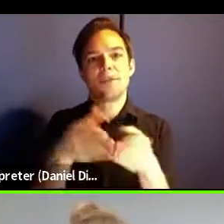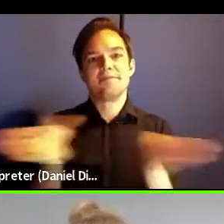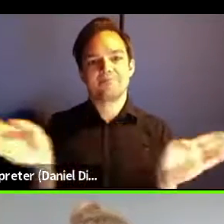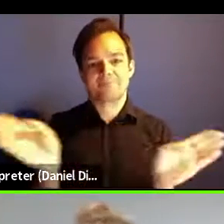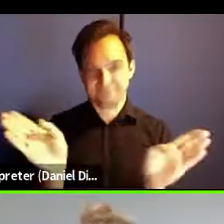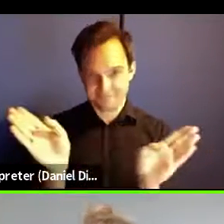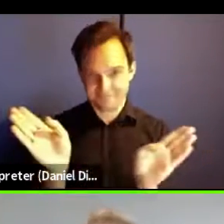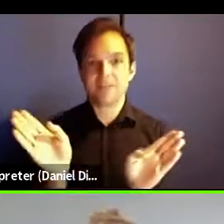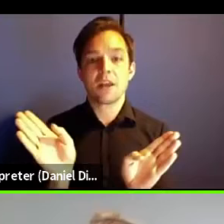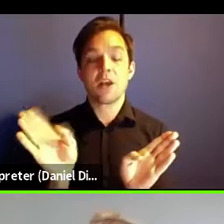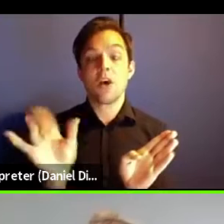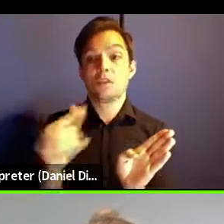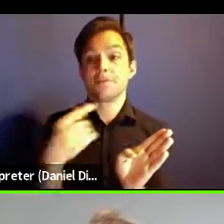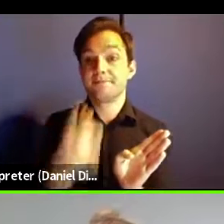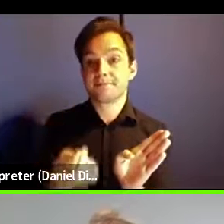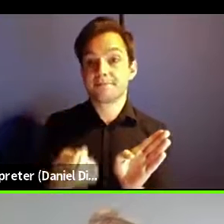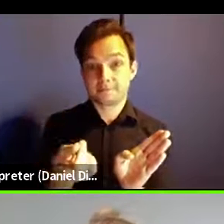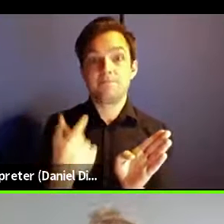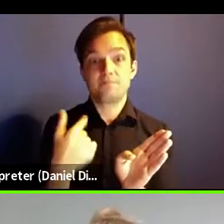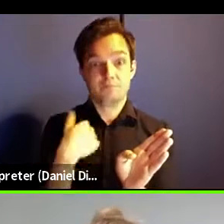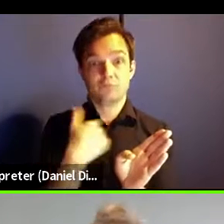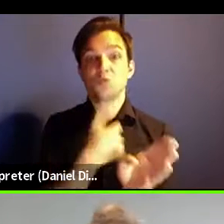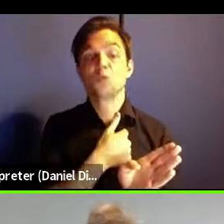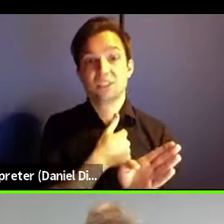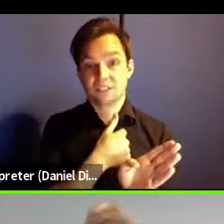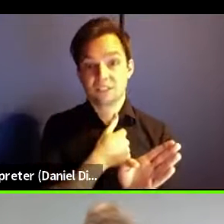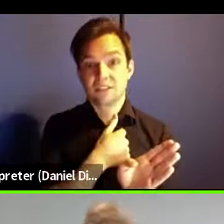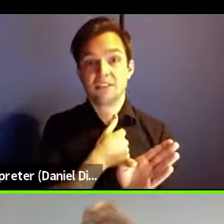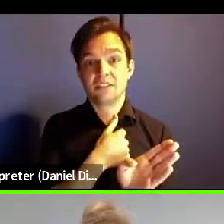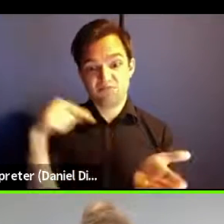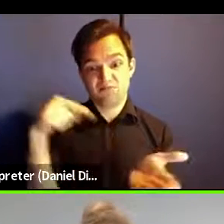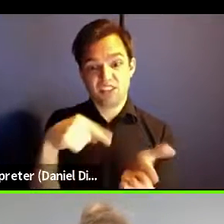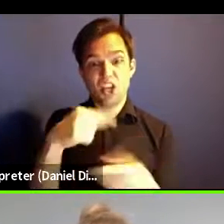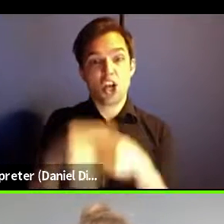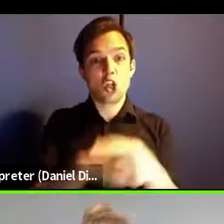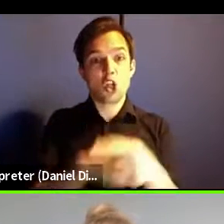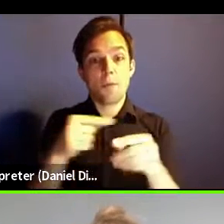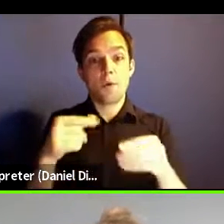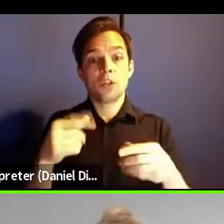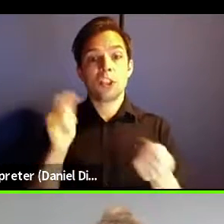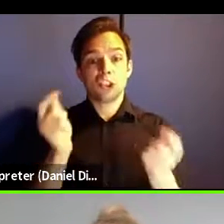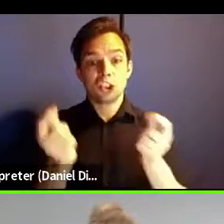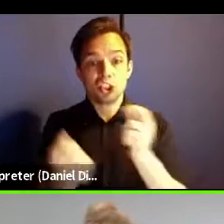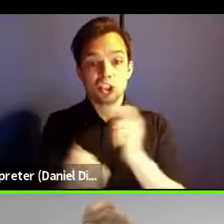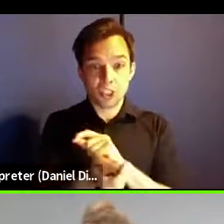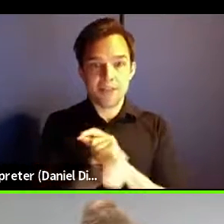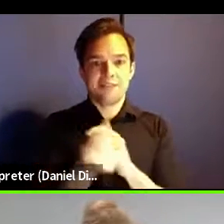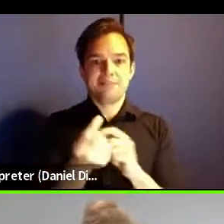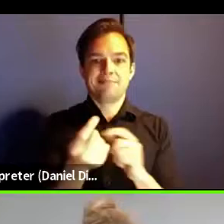And can I also say we are, this is a global movement, which is transitioning from a campaign,